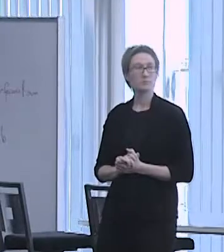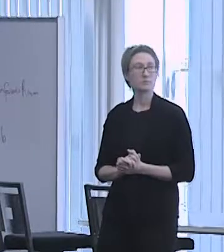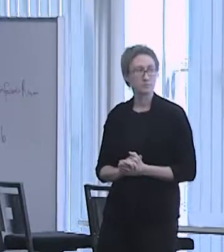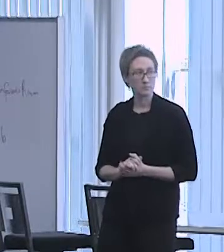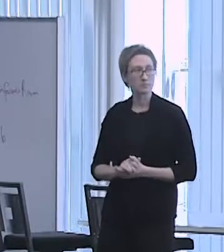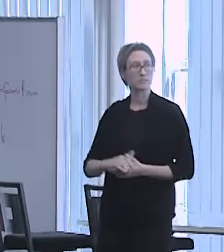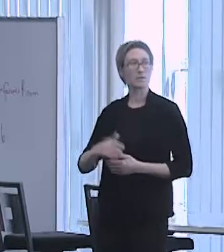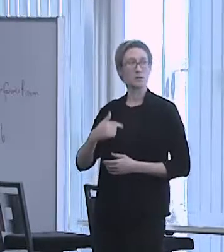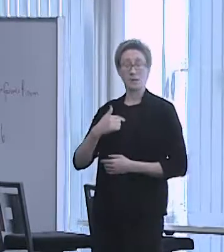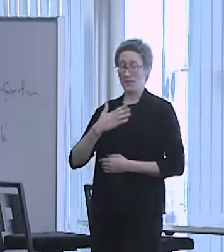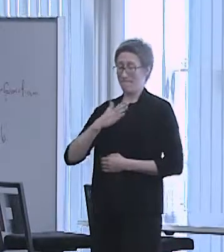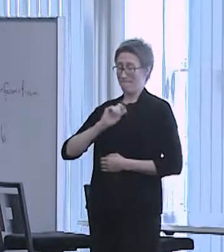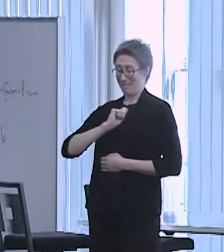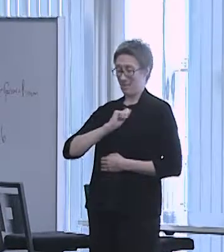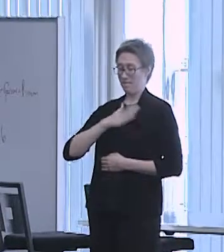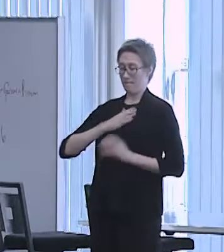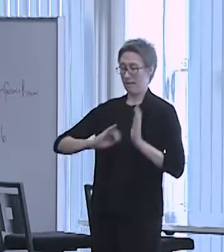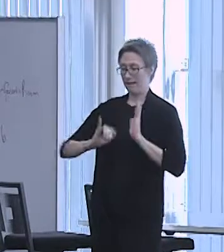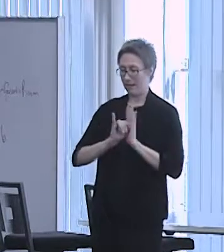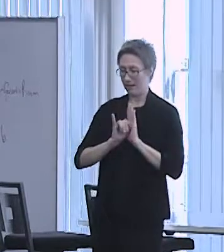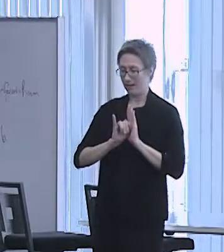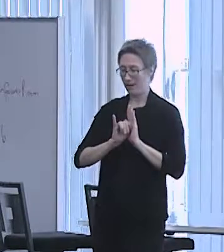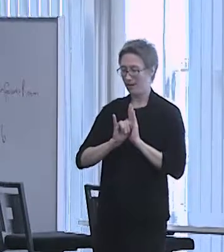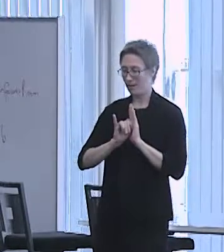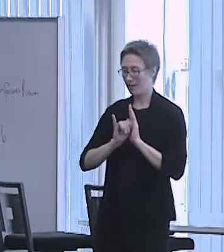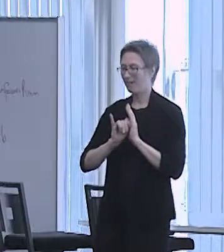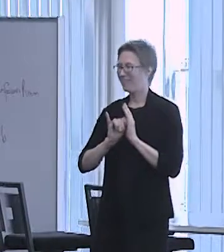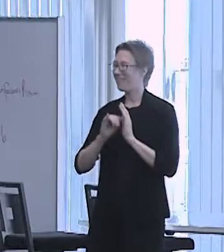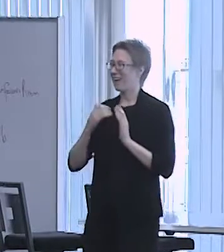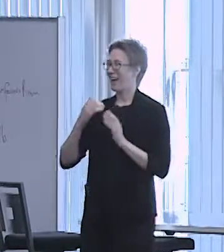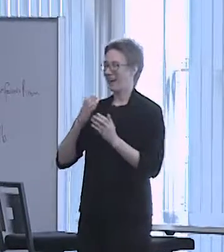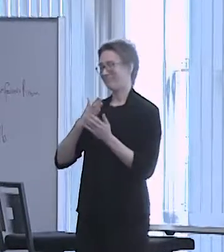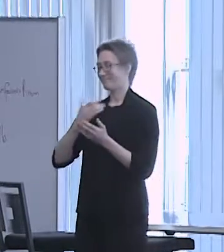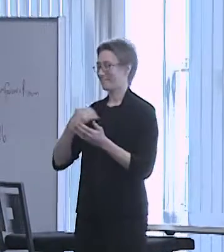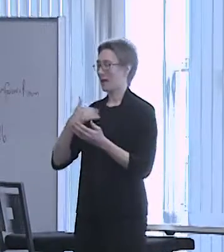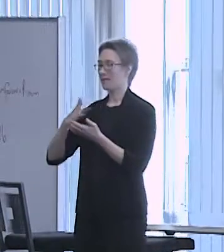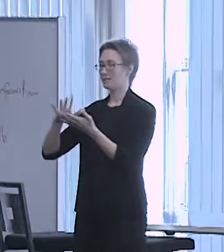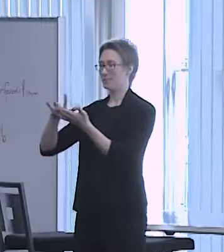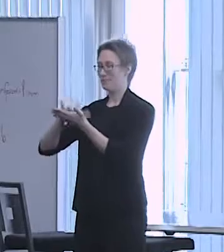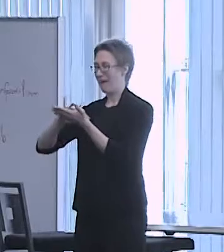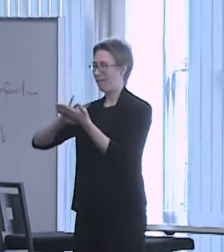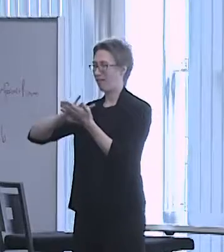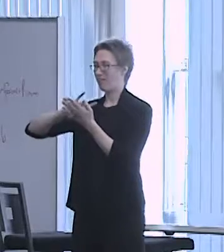pathologized from such a young age. There are so many of us who grow up with disabilities,